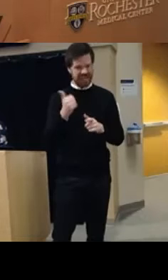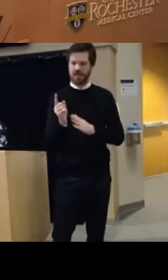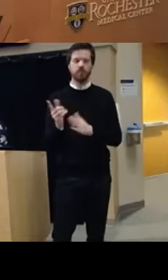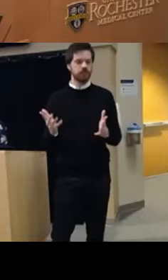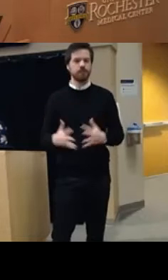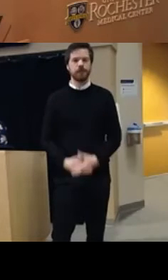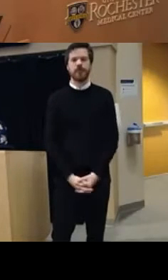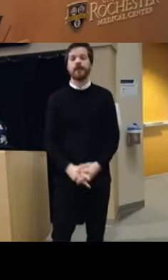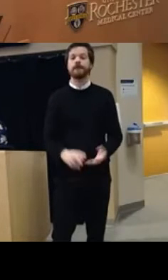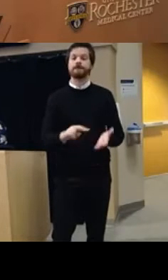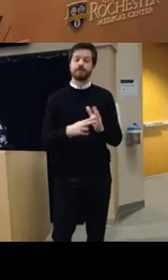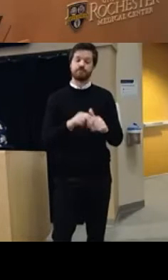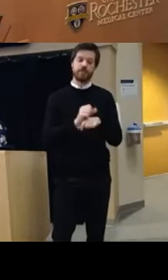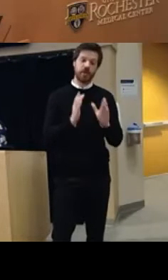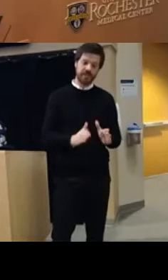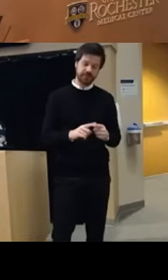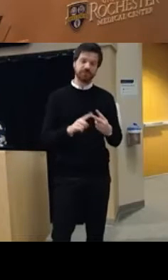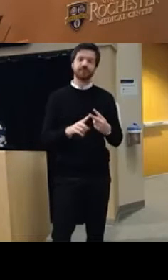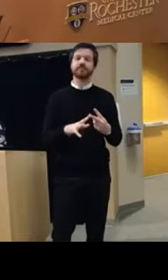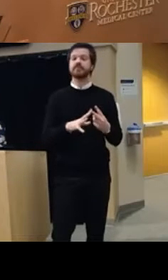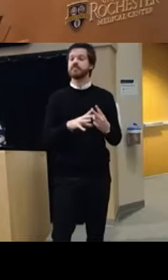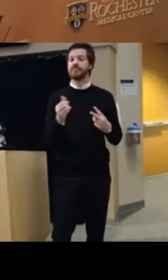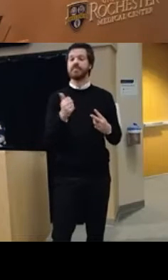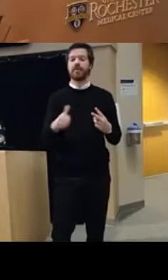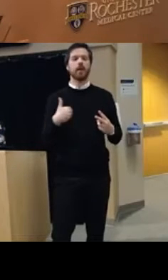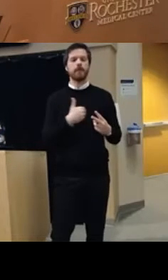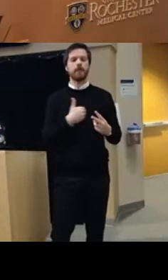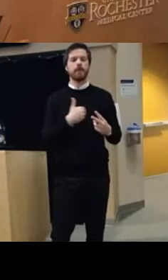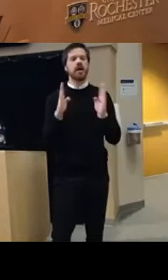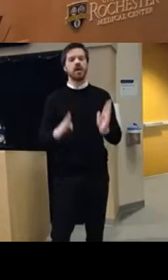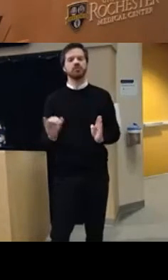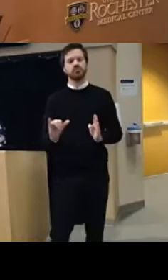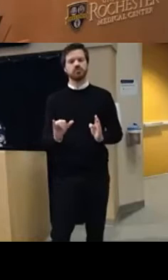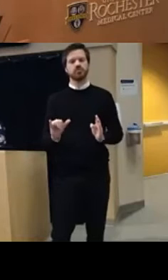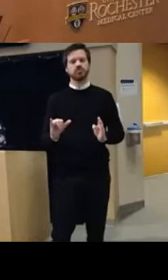this includes employees and it also includes any members of their households um at the University